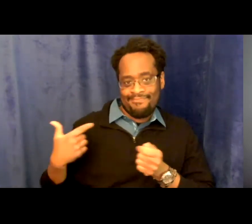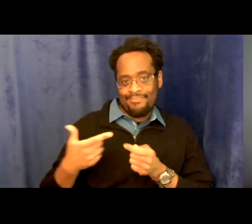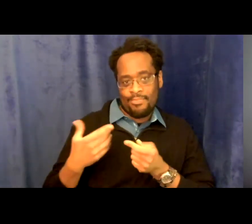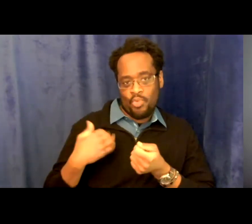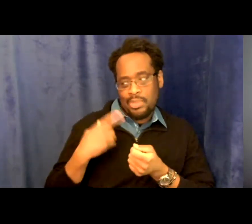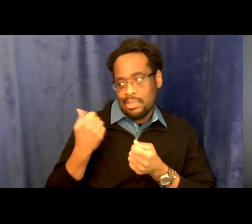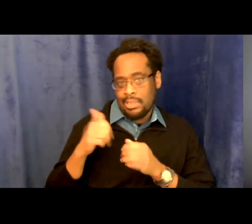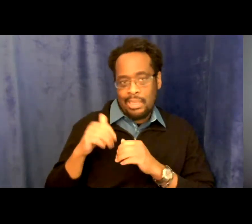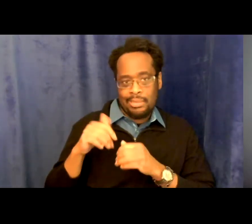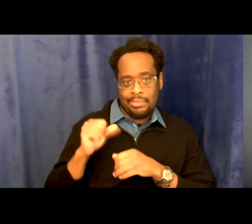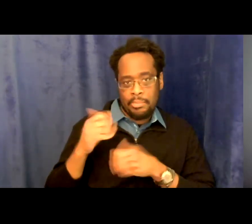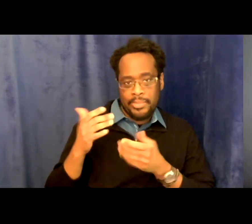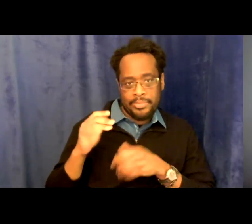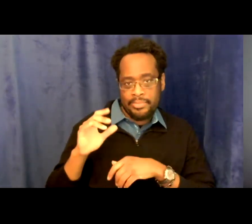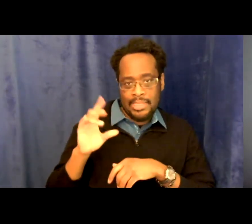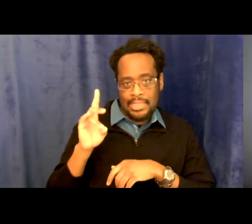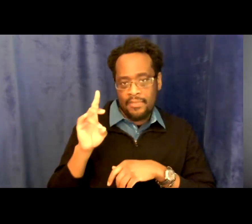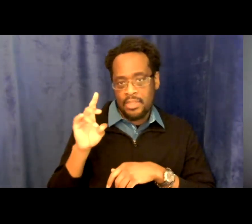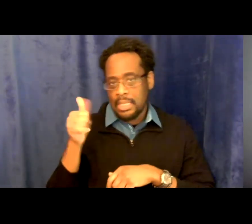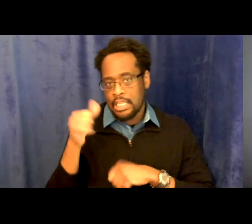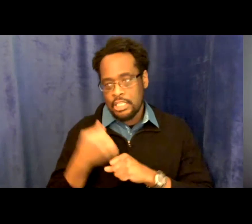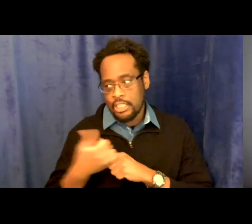but it's going to take a while for her to get there and will she be able to quote unquote